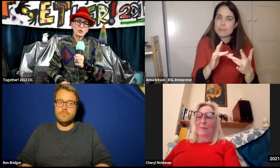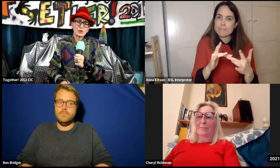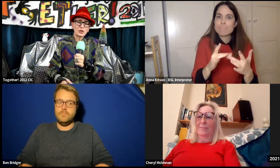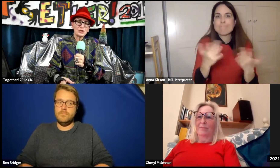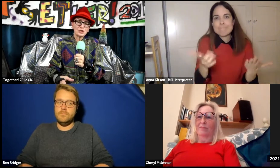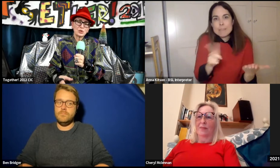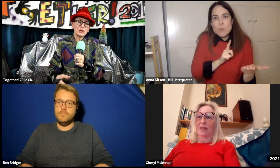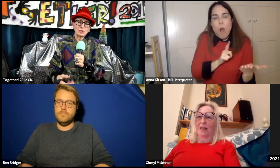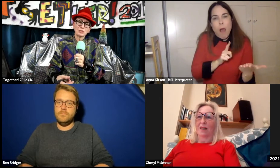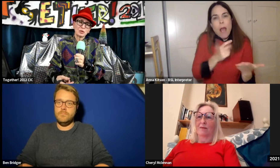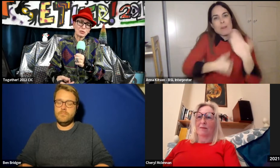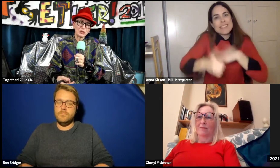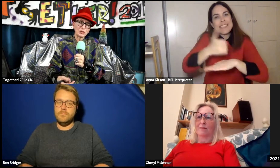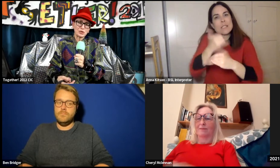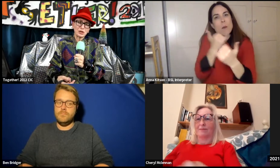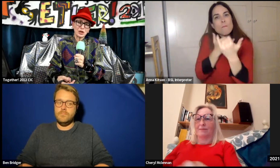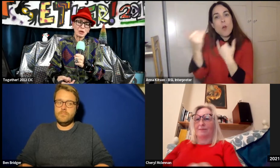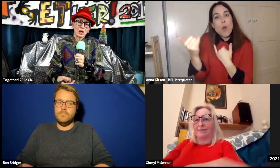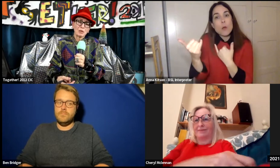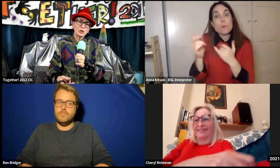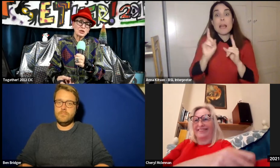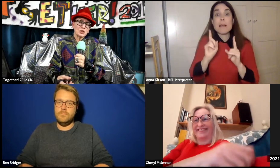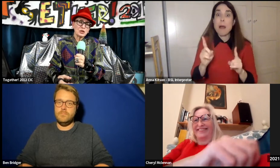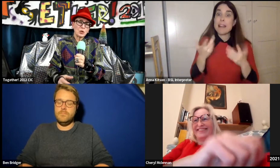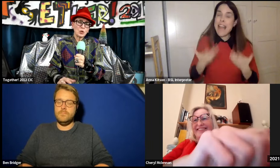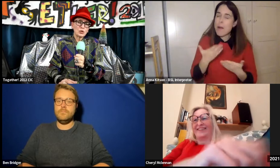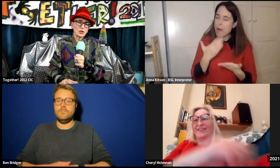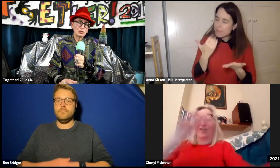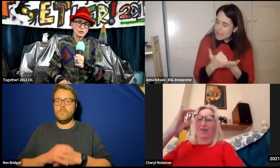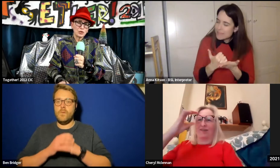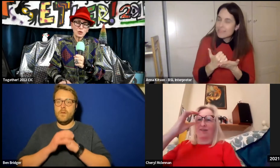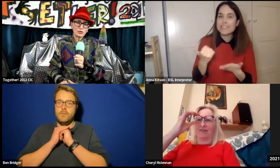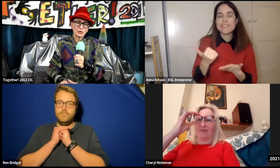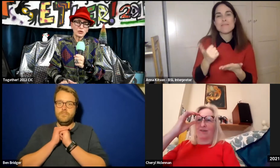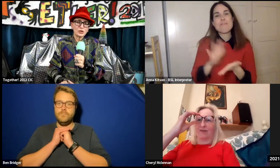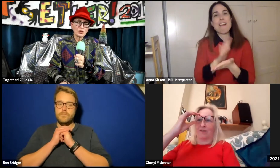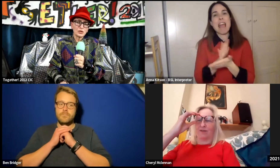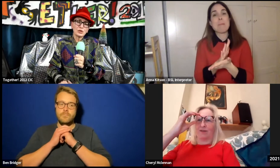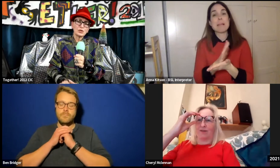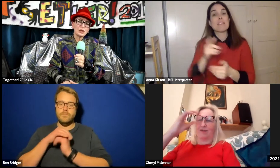not only joined the pop-up poetry club, but she also performed for us two weeks